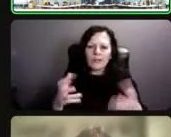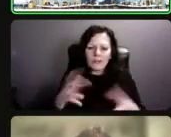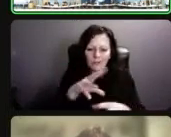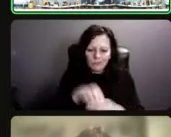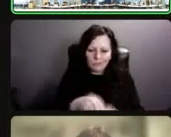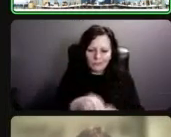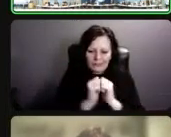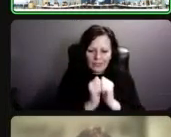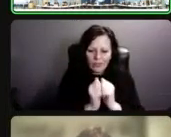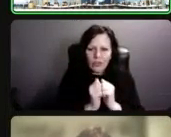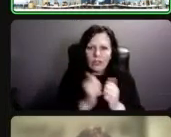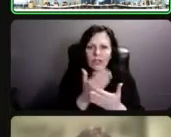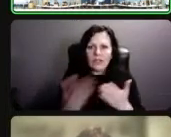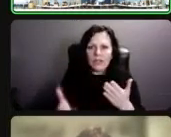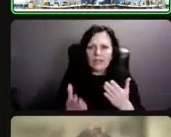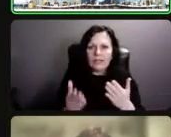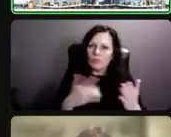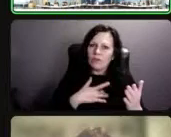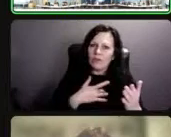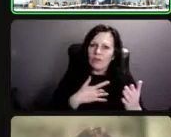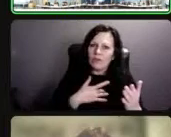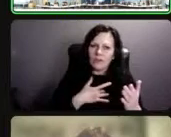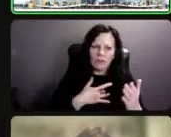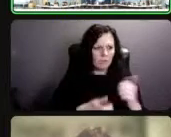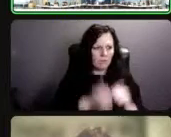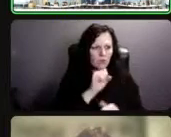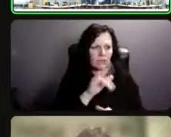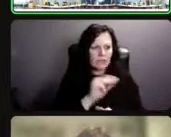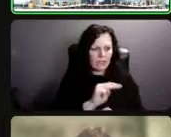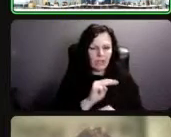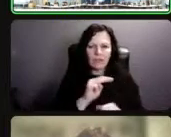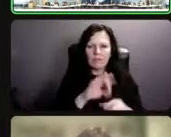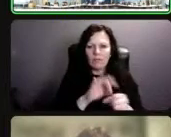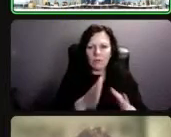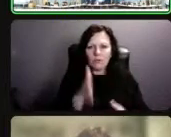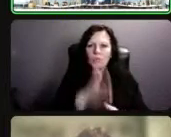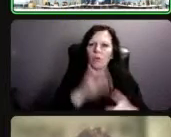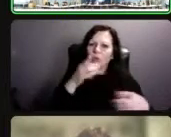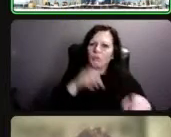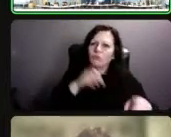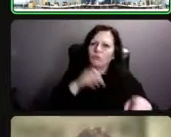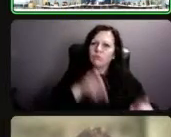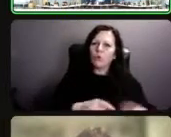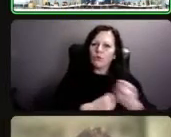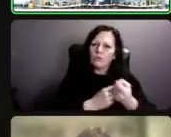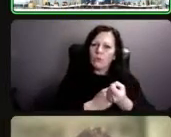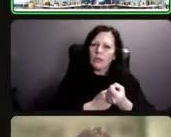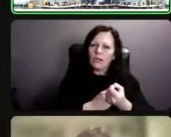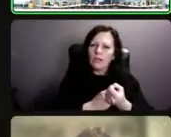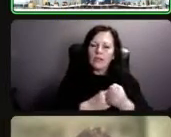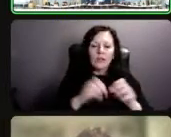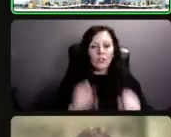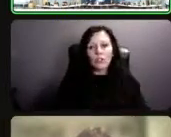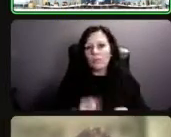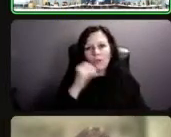AND TS WHAT WE WOULD DO WHO WOULD EITHER GO UP OR LEAVE? WE WOULD DECIDE WHAT SERVICES DO WE WANT TO PACKAGE TOGETHER